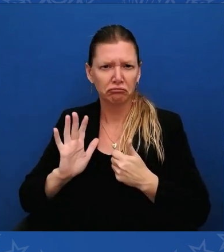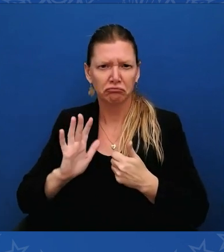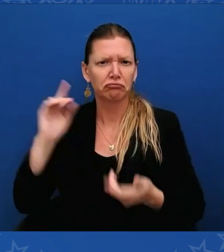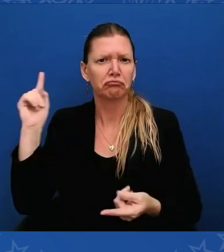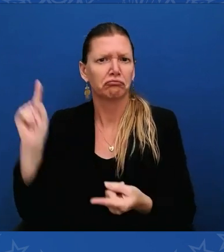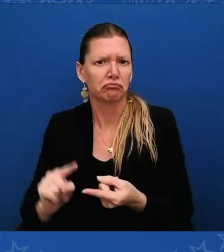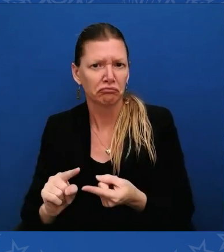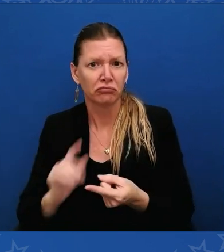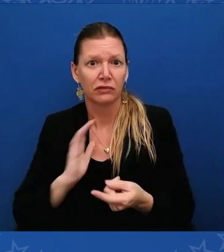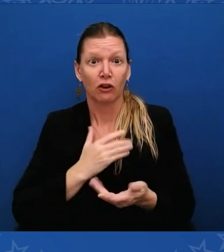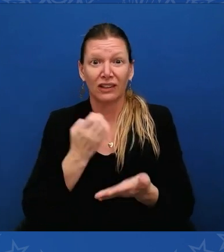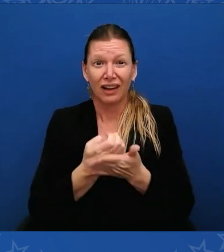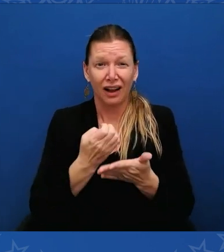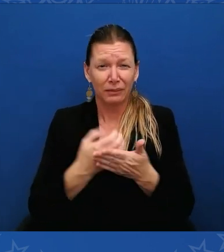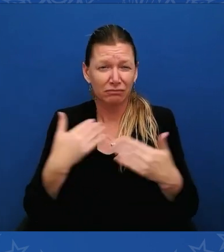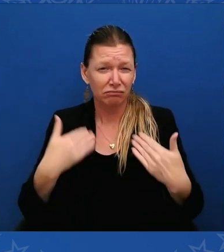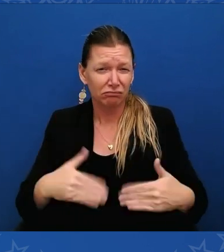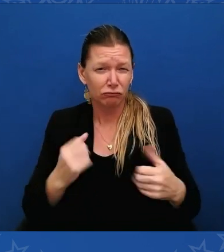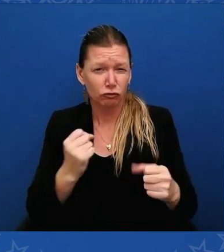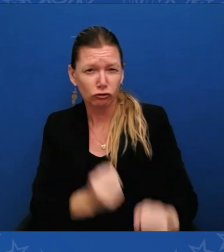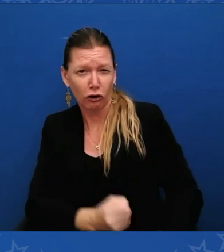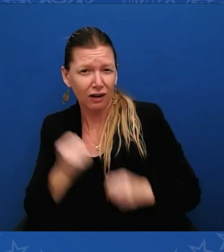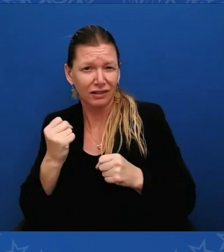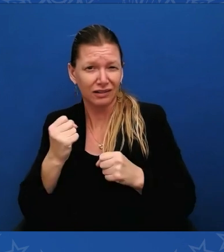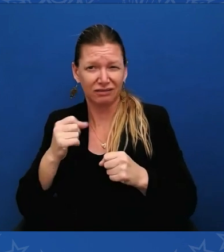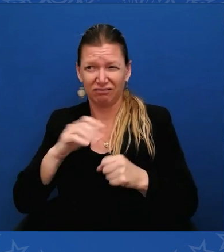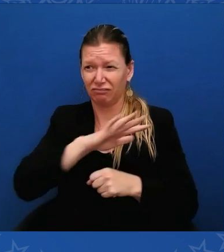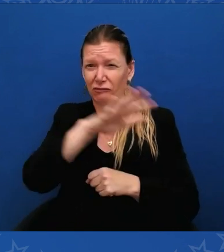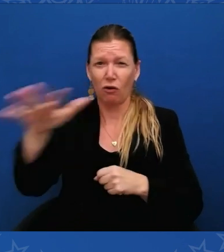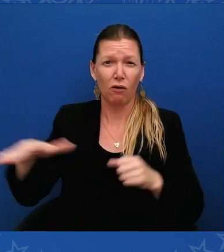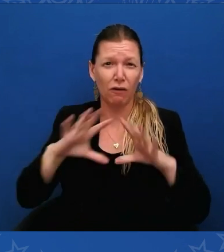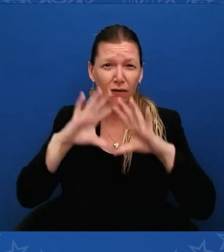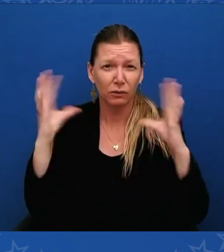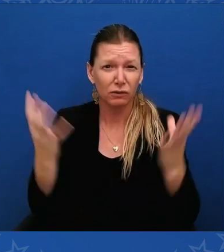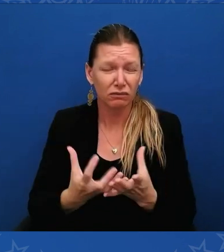Record growth in Latino small businesses. Latino wealth has grown by 50 percent.